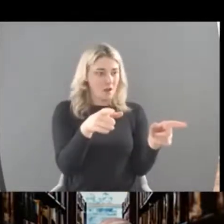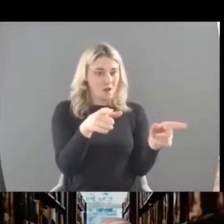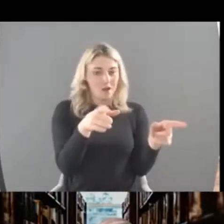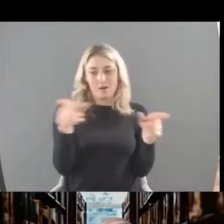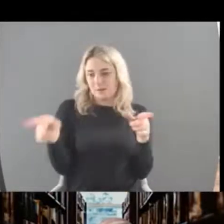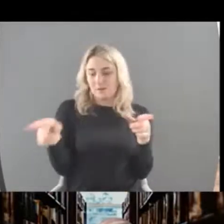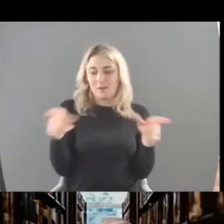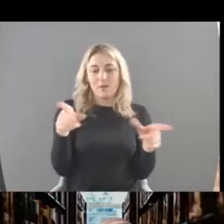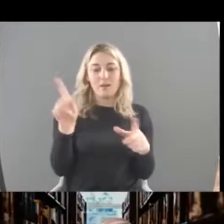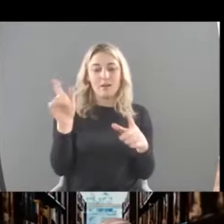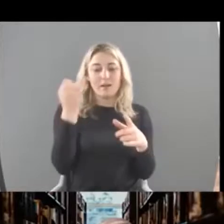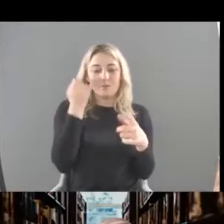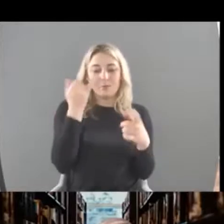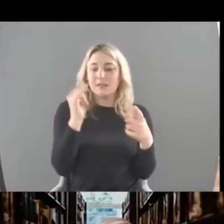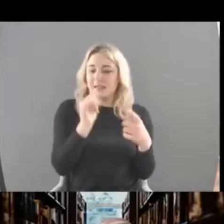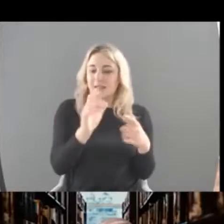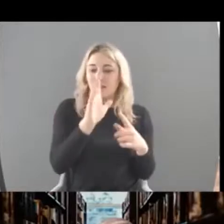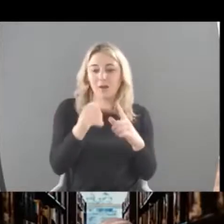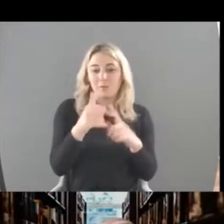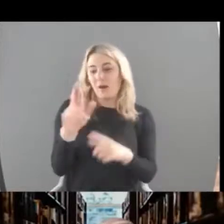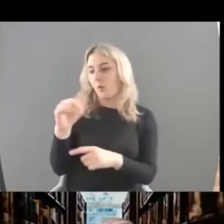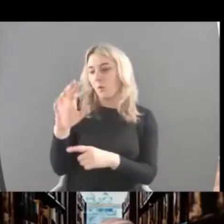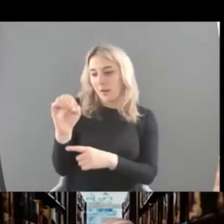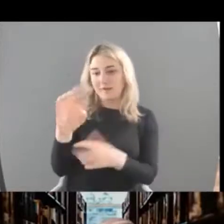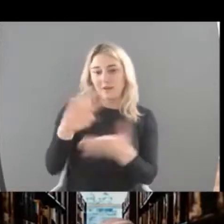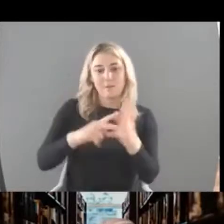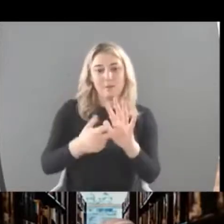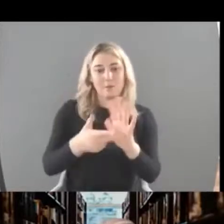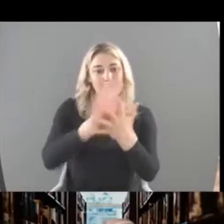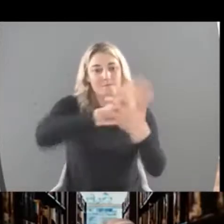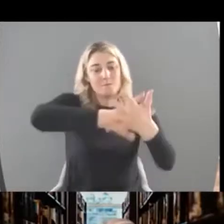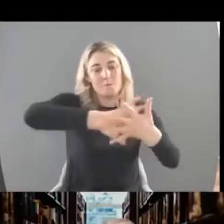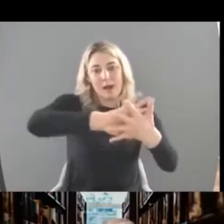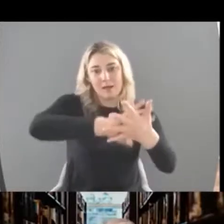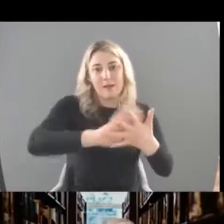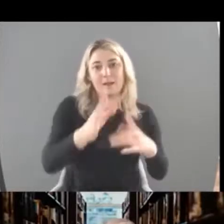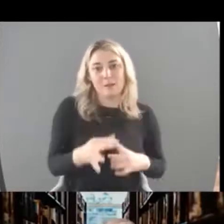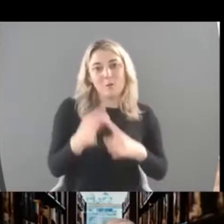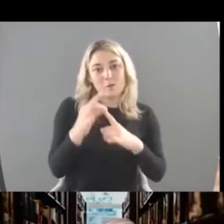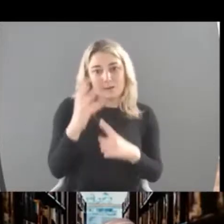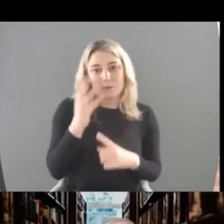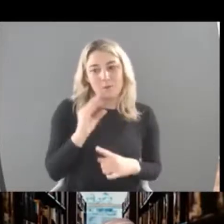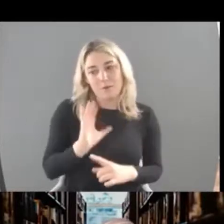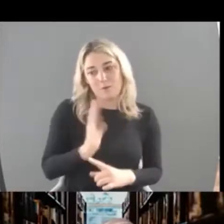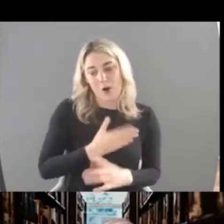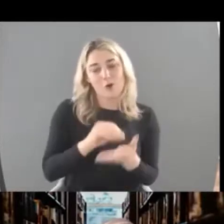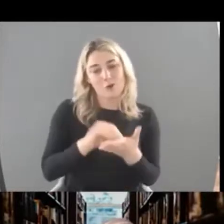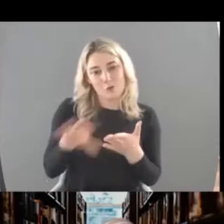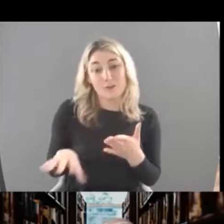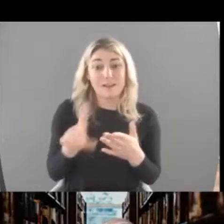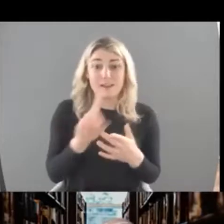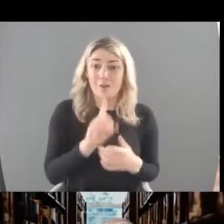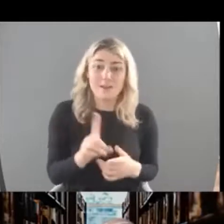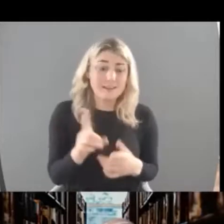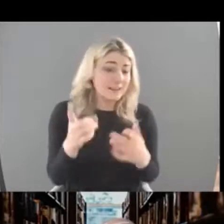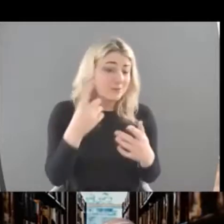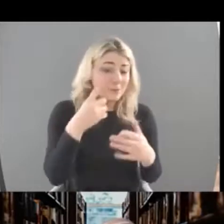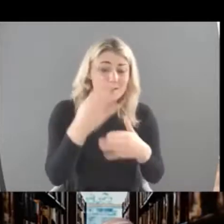if we didn't talk about race, we're fragmenting the unique experience of our students. That there is, even for students regardless of who you are,